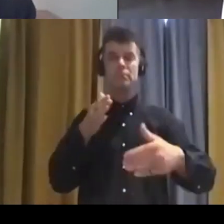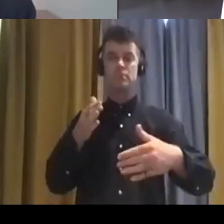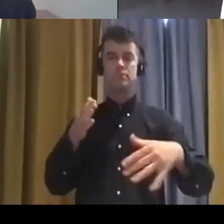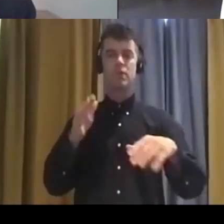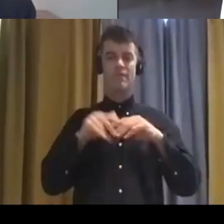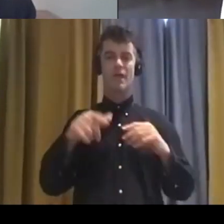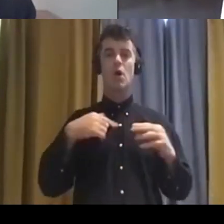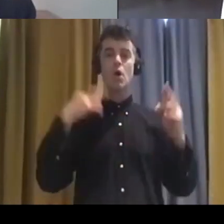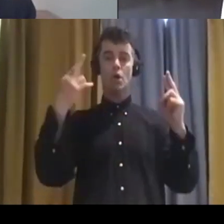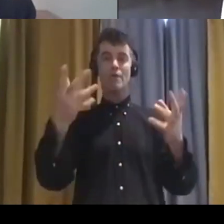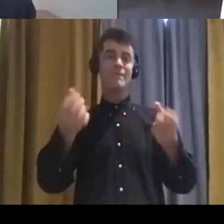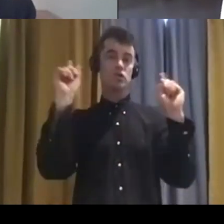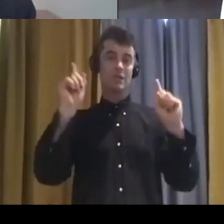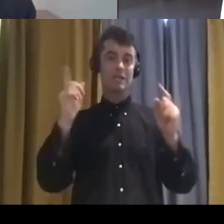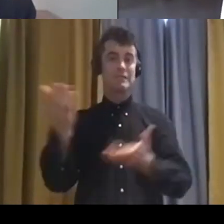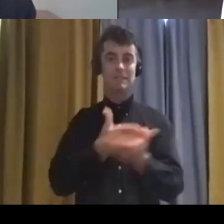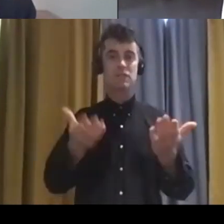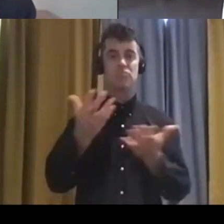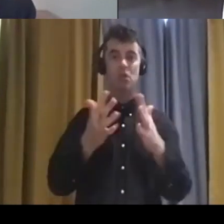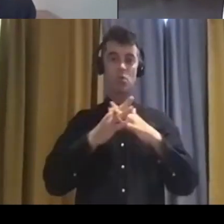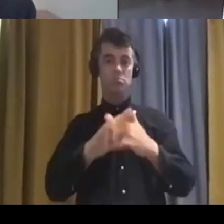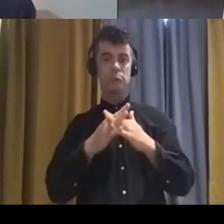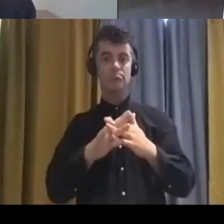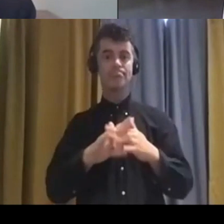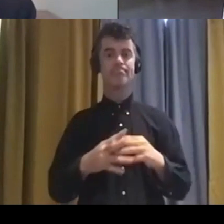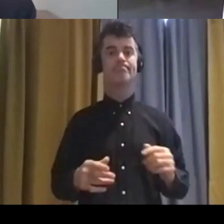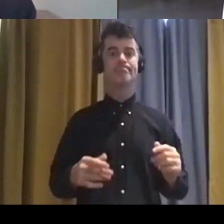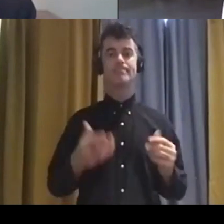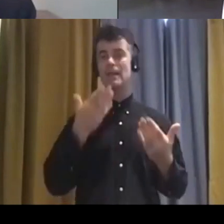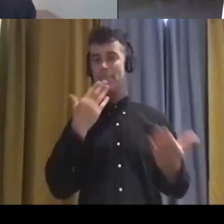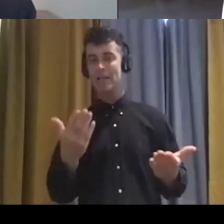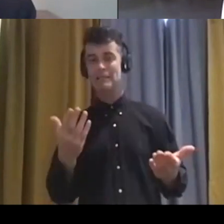We hope you found today's discussion really fruitful. Please come along to our next one